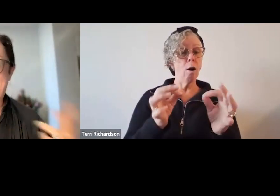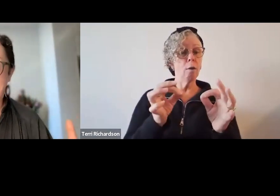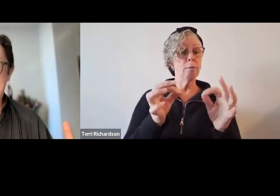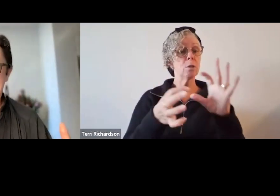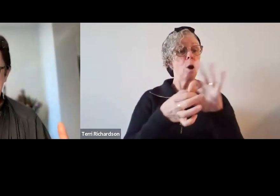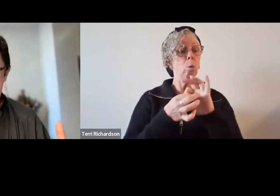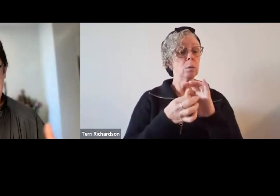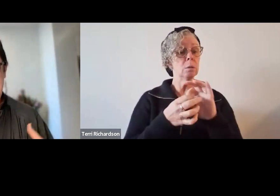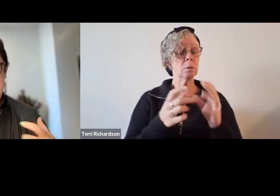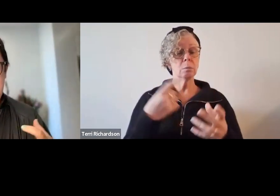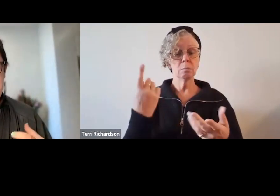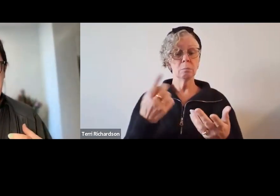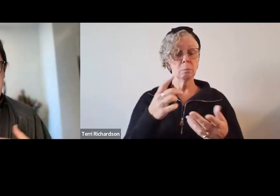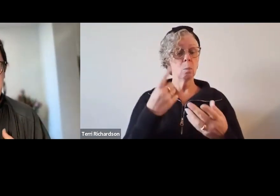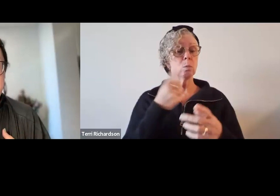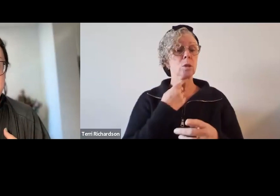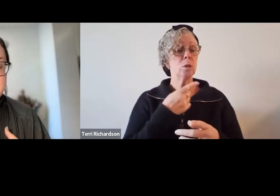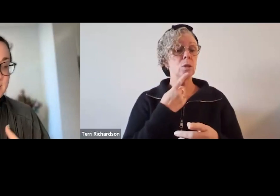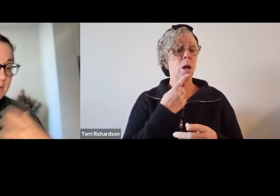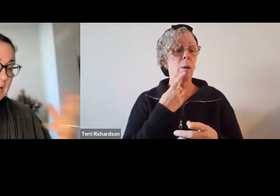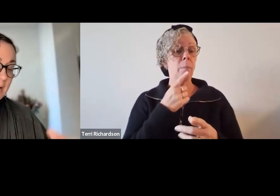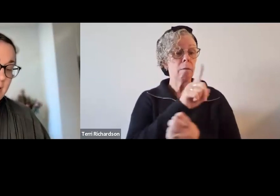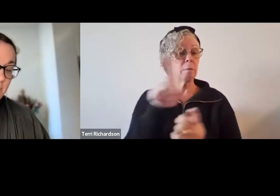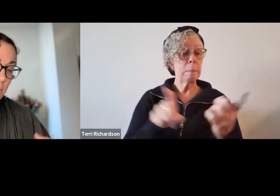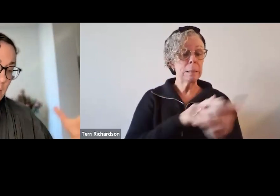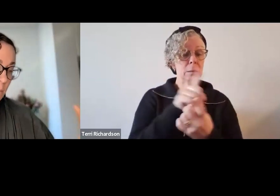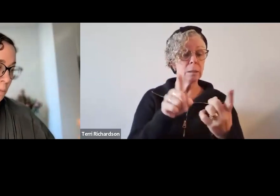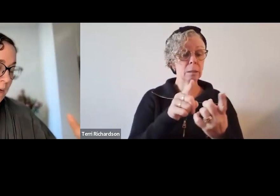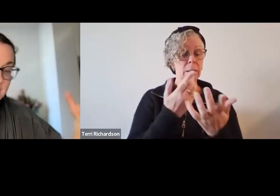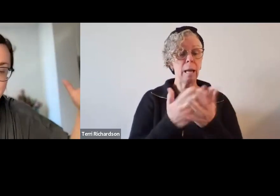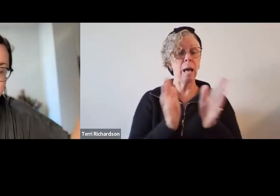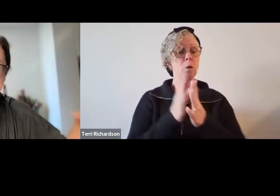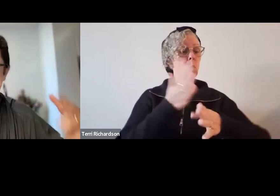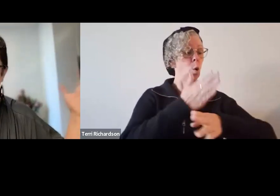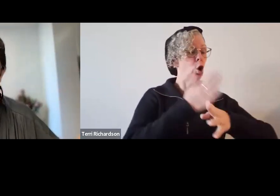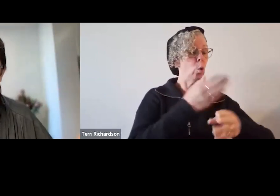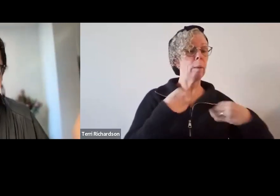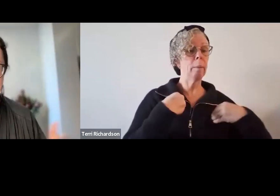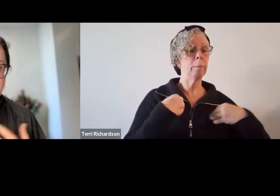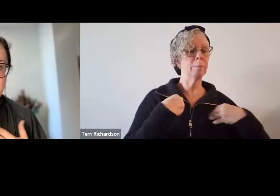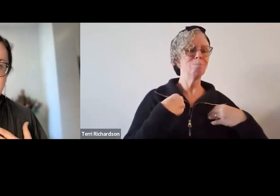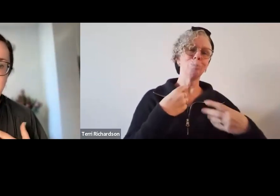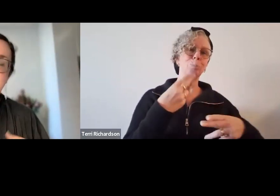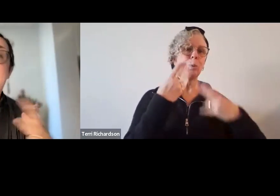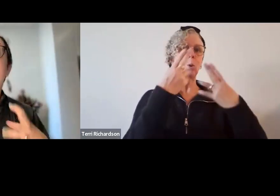How we conduct our businesses again come from white military, colonial structures,